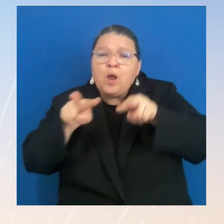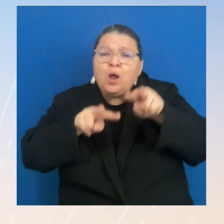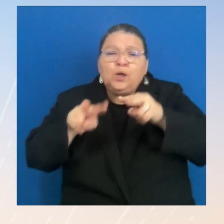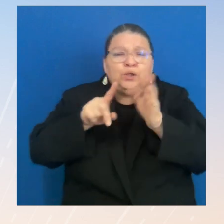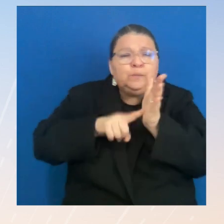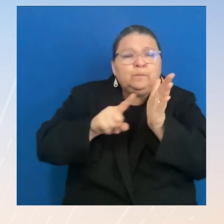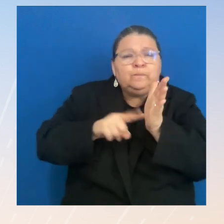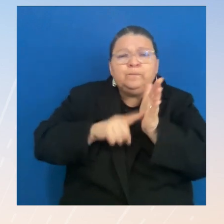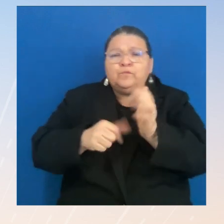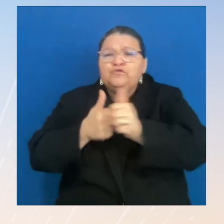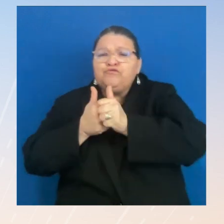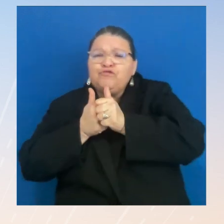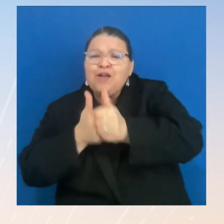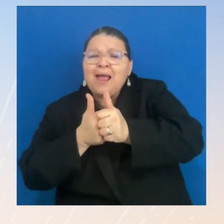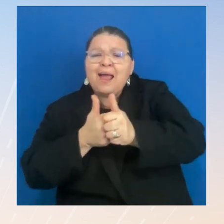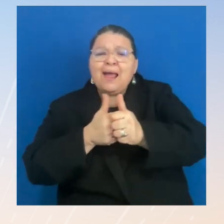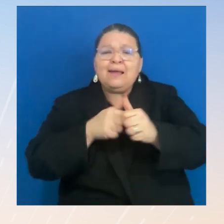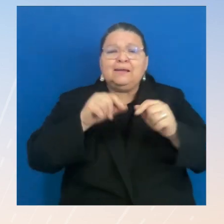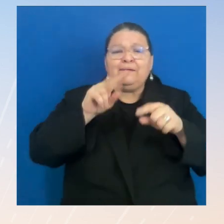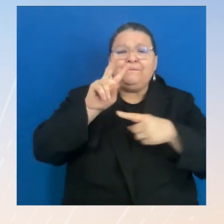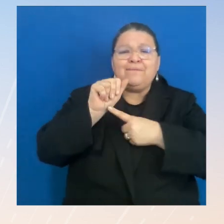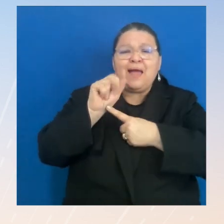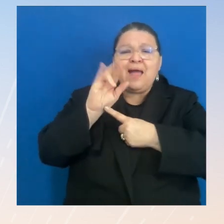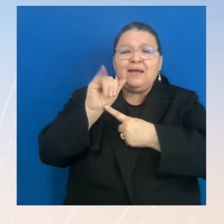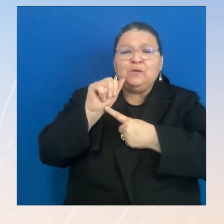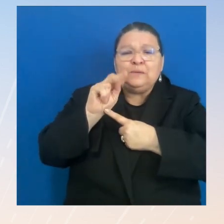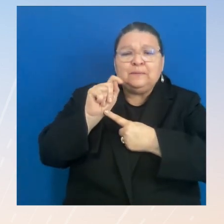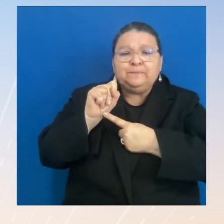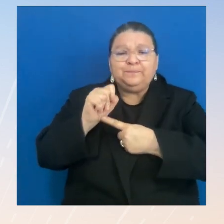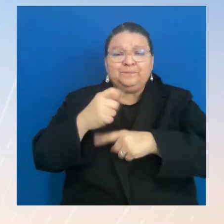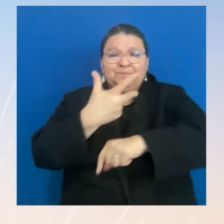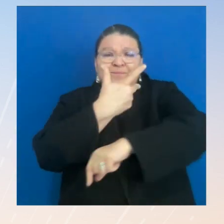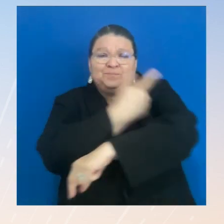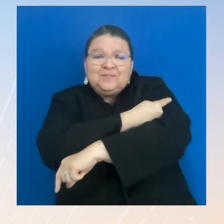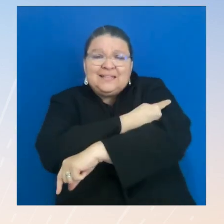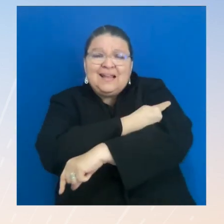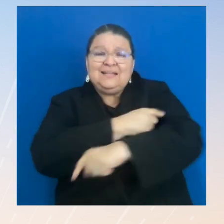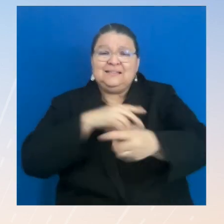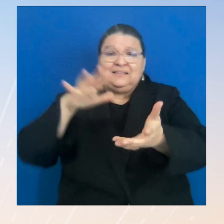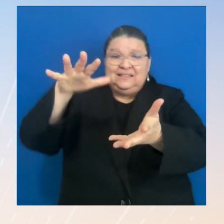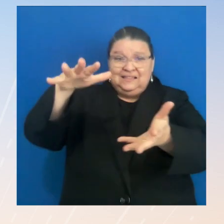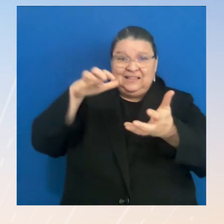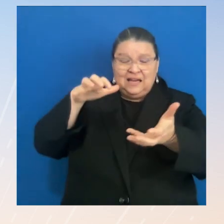For months, we have been engaging Congress about our needs for additional COVID response funds.